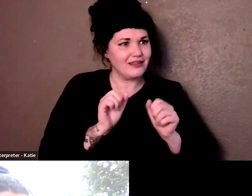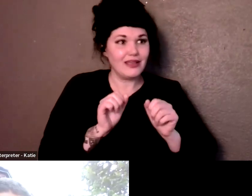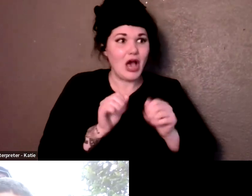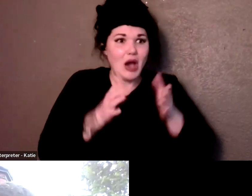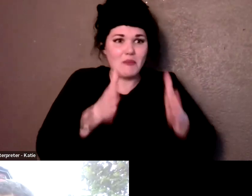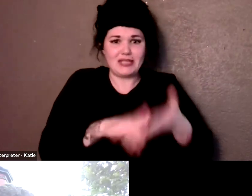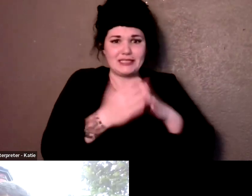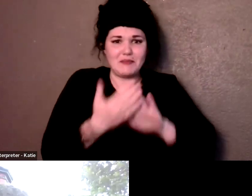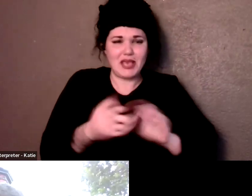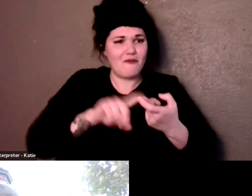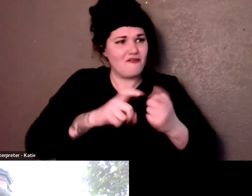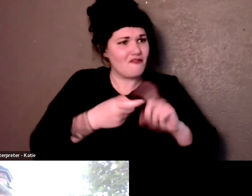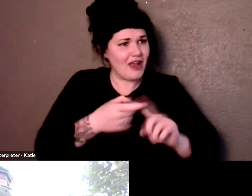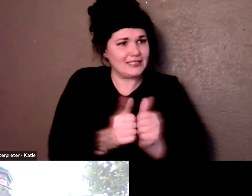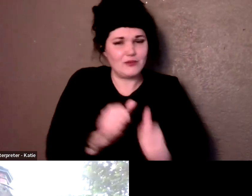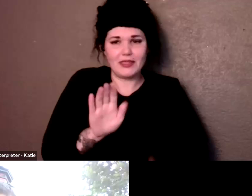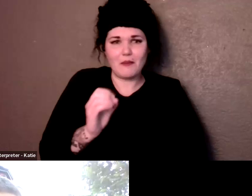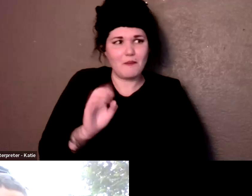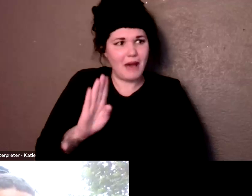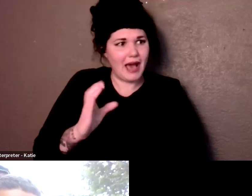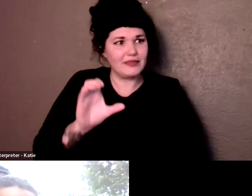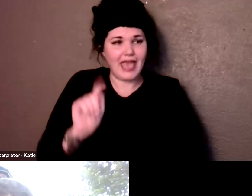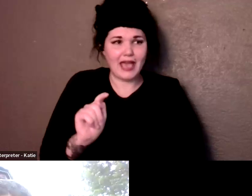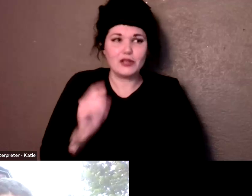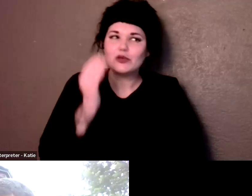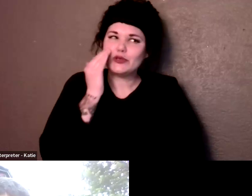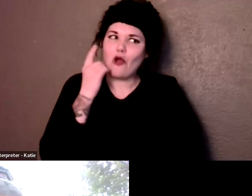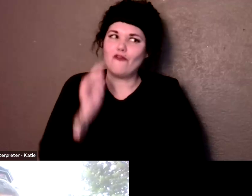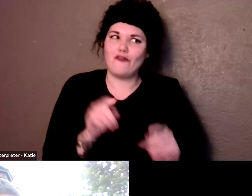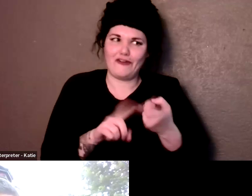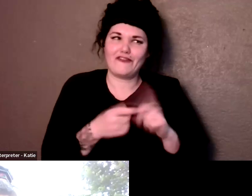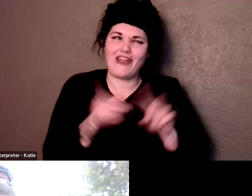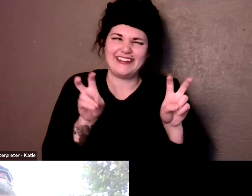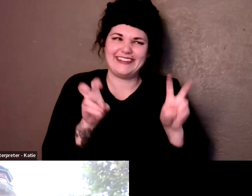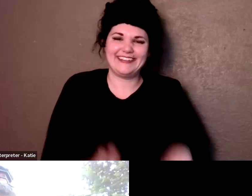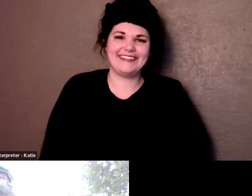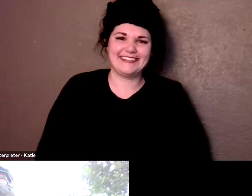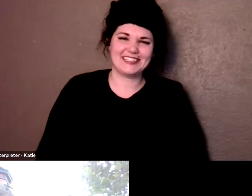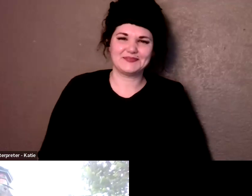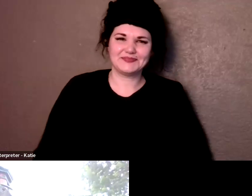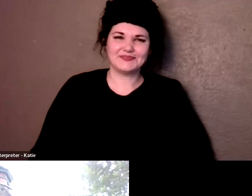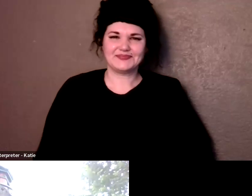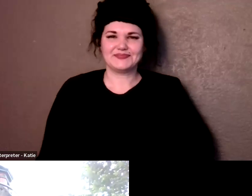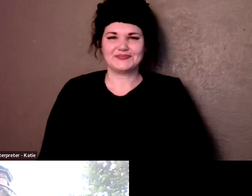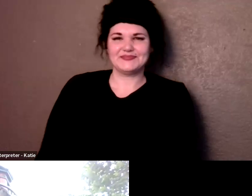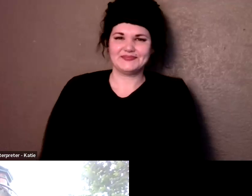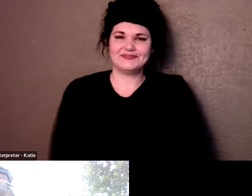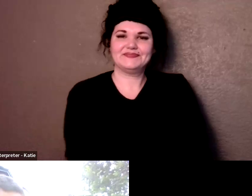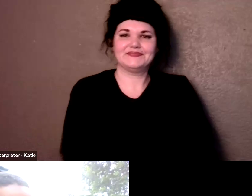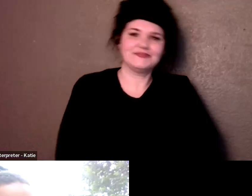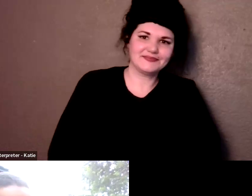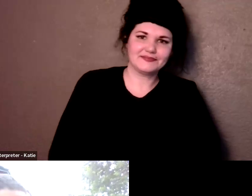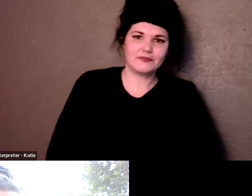case there's, you know, for a friend, you know for a friend. Before we get into the Q&A though, I